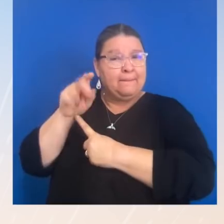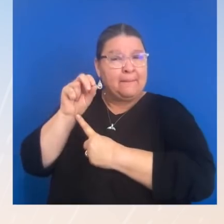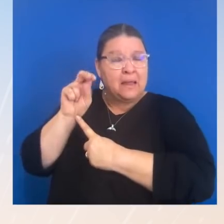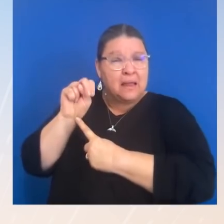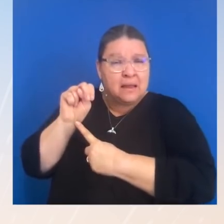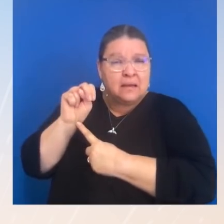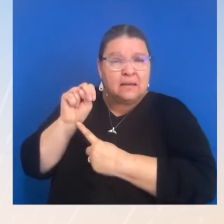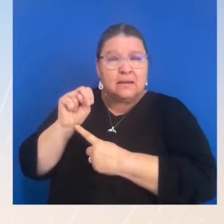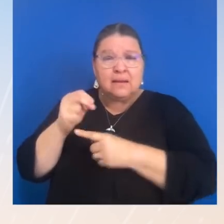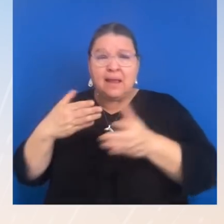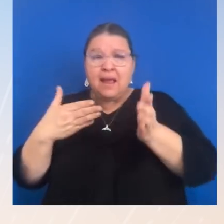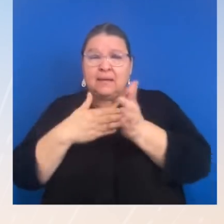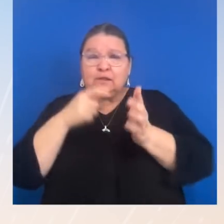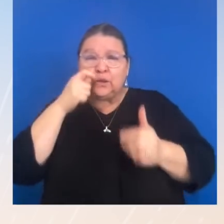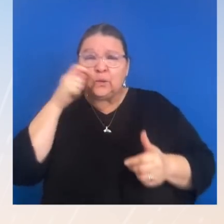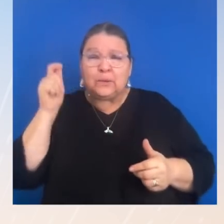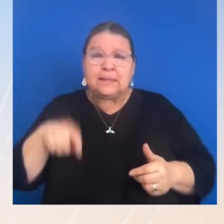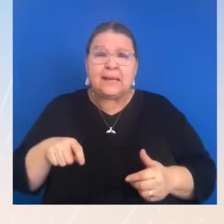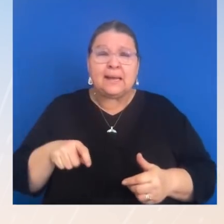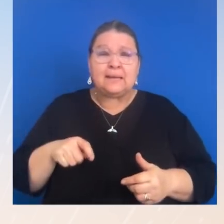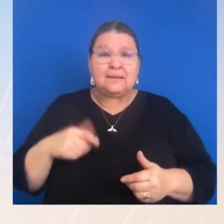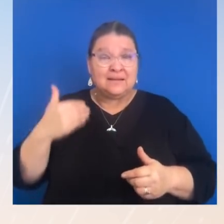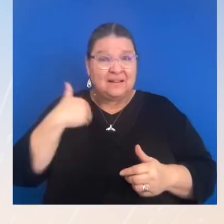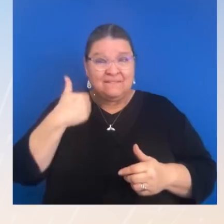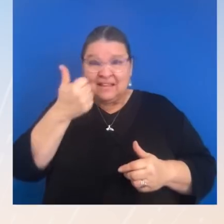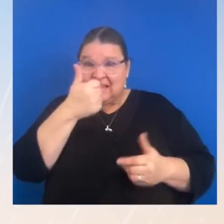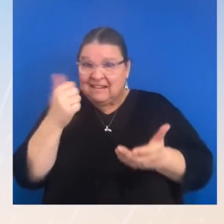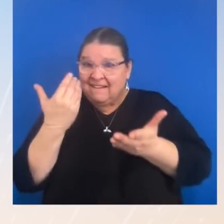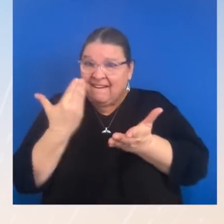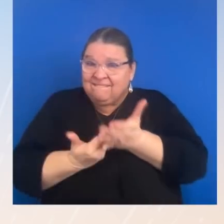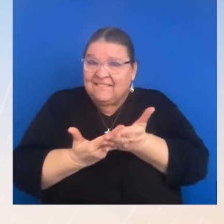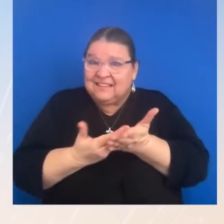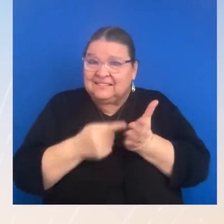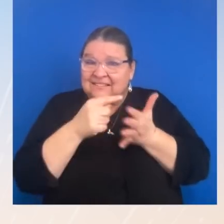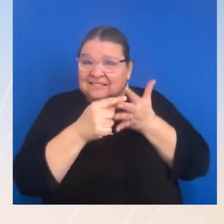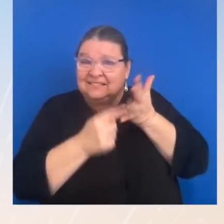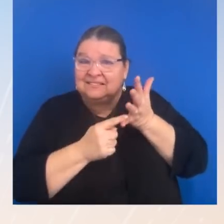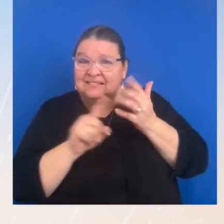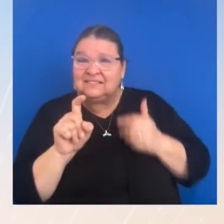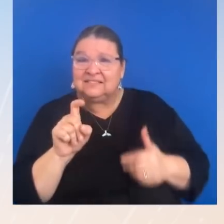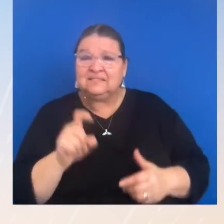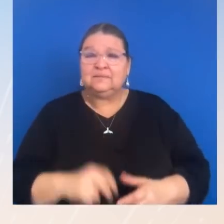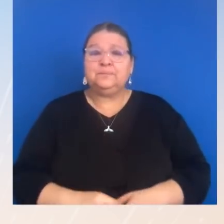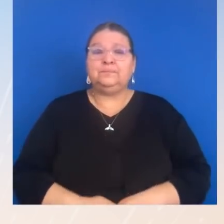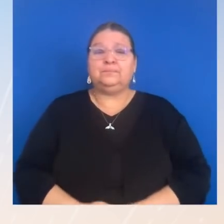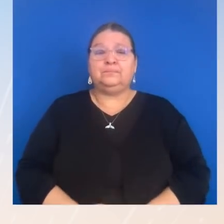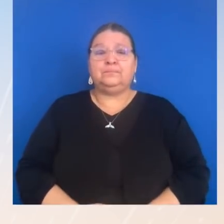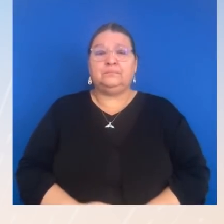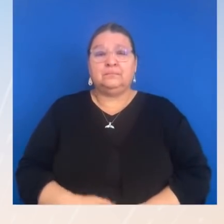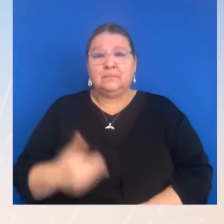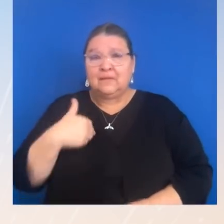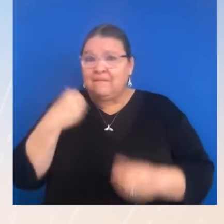beyond what you said in the tweet that it's a "pattern" from Russia? Is there more to this than it just being a pattern with them?